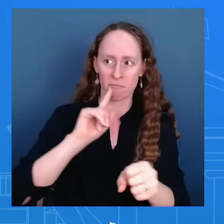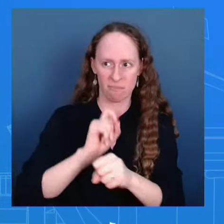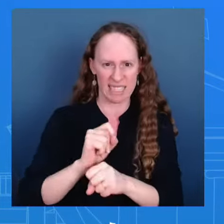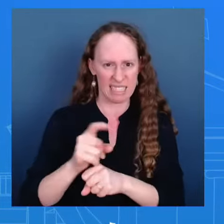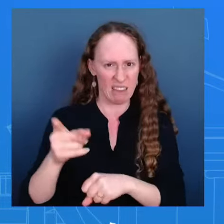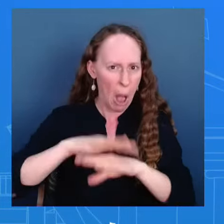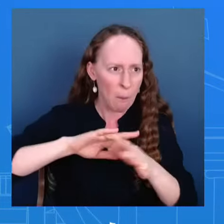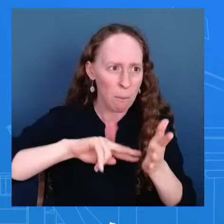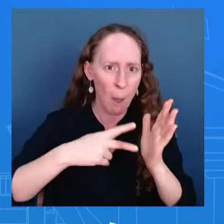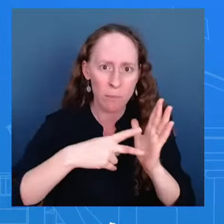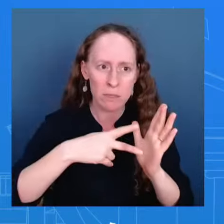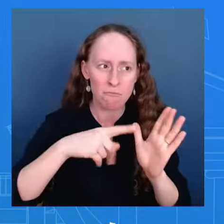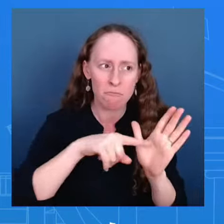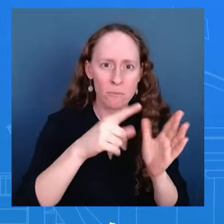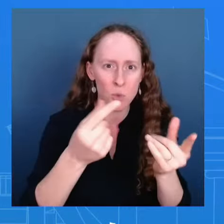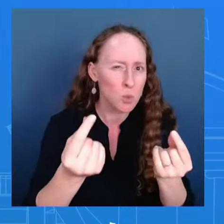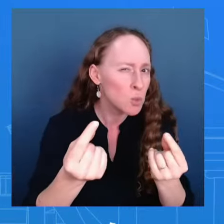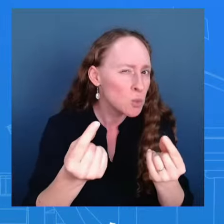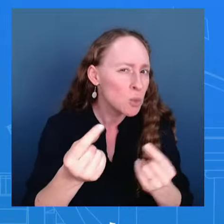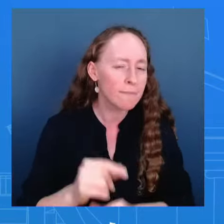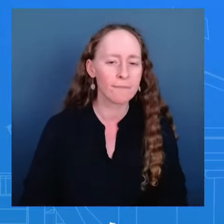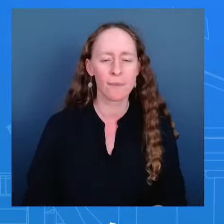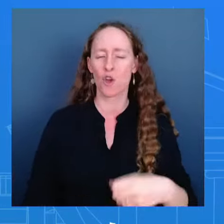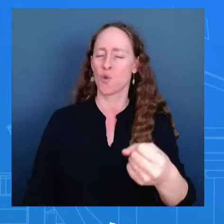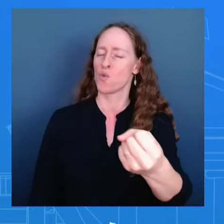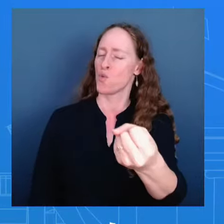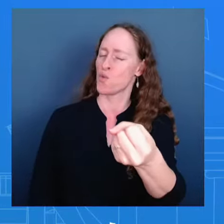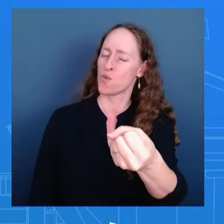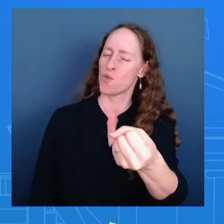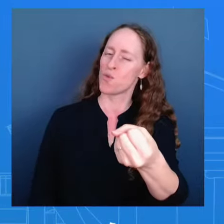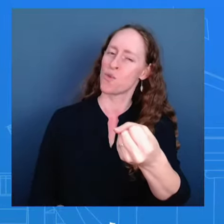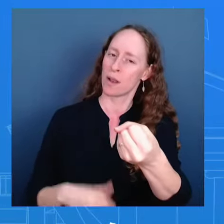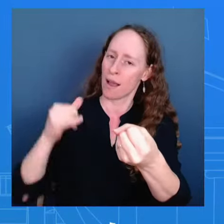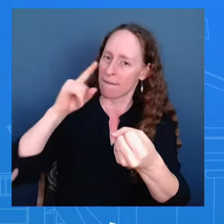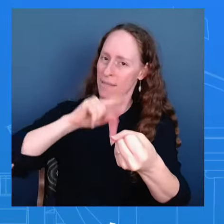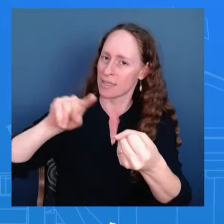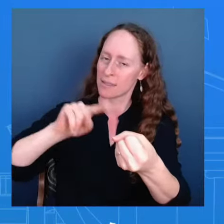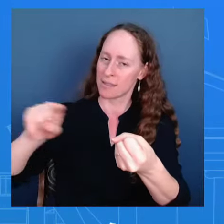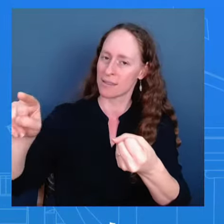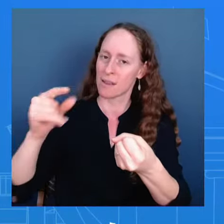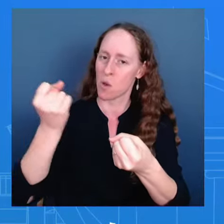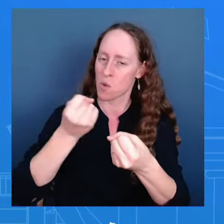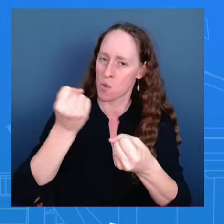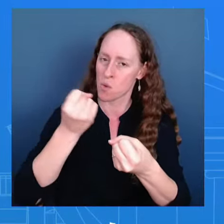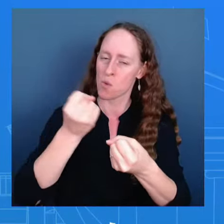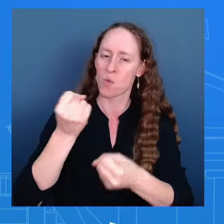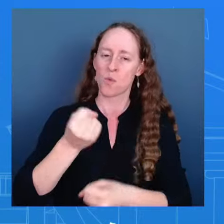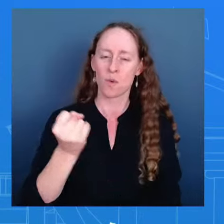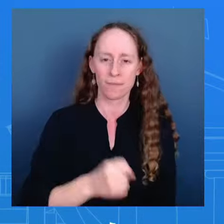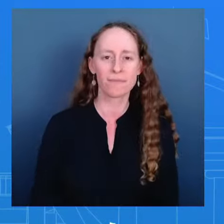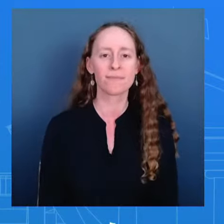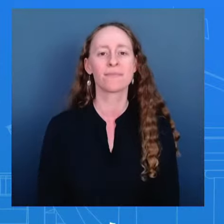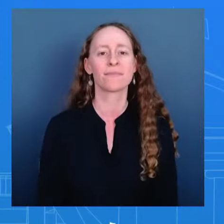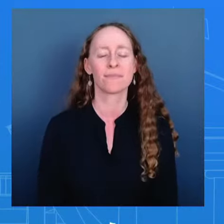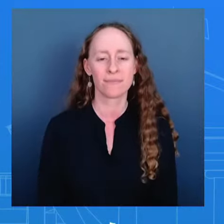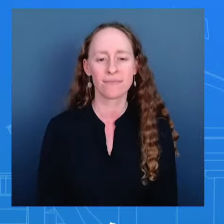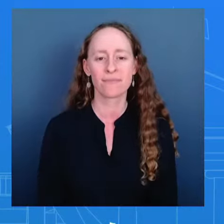Mr. Kirby: Let's what the investigation comes up with. If we had done this, I think we would want the benefit